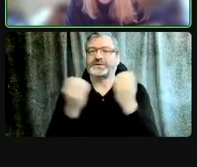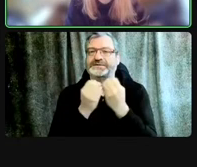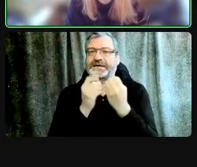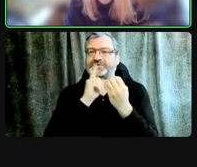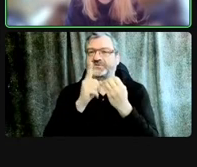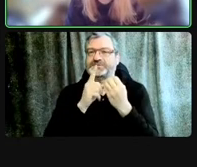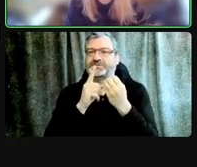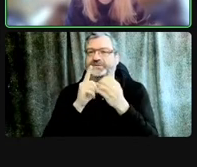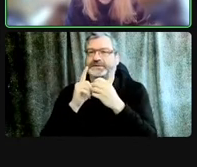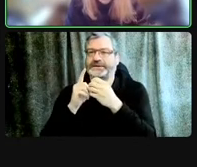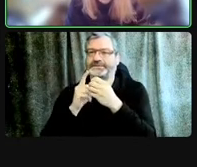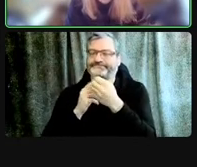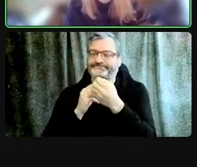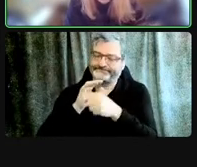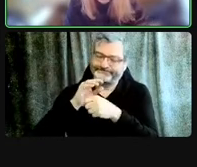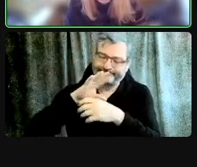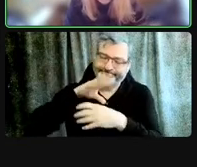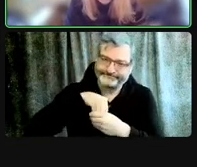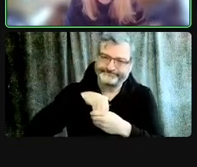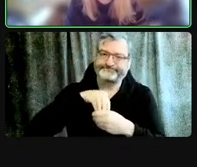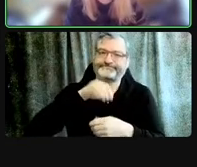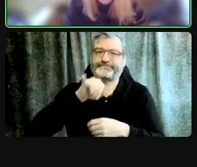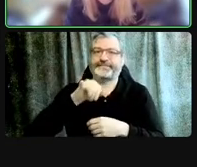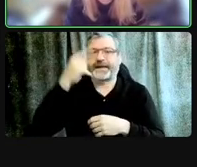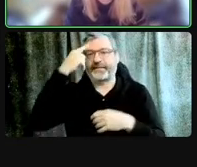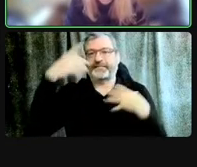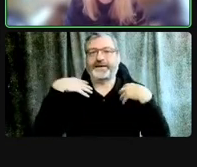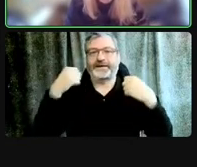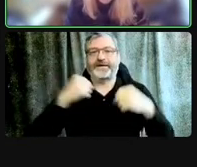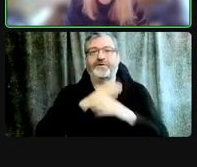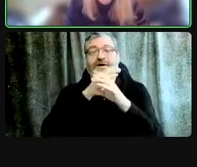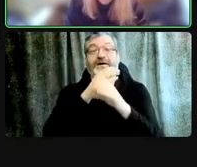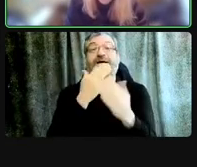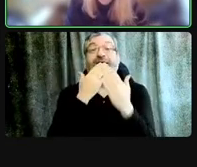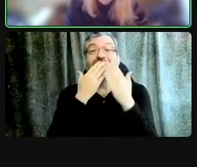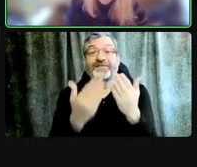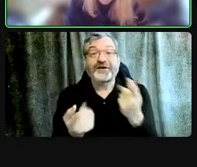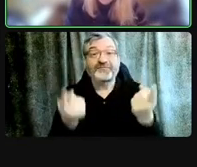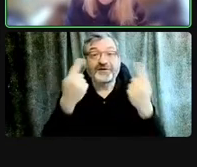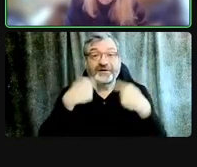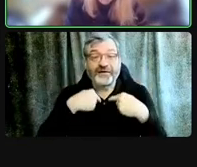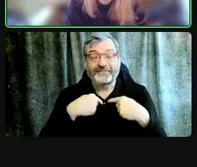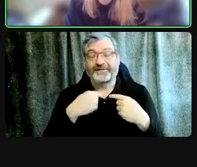Thank you for being with us and supporting us through your donations. My name is Katie Samson.